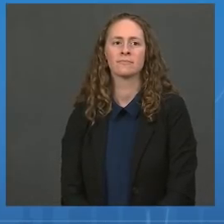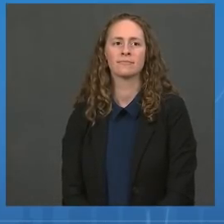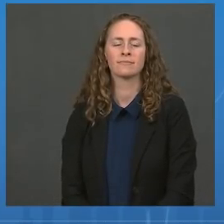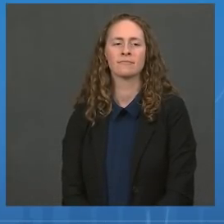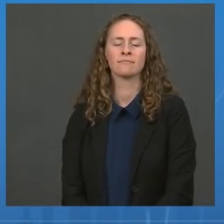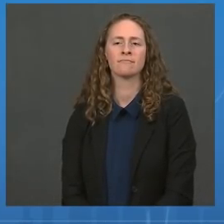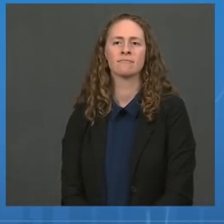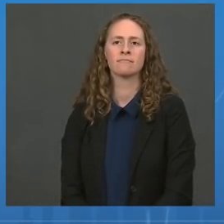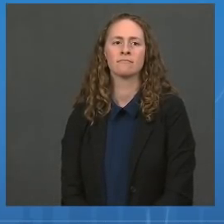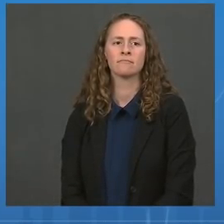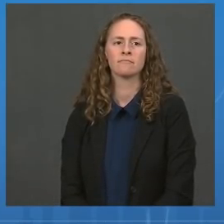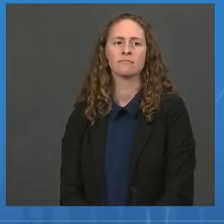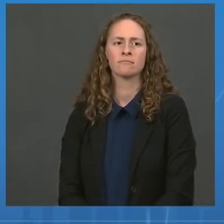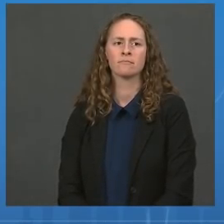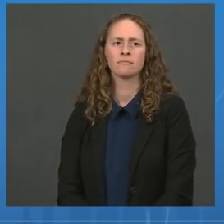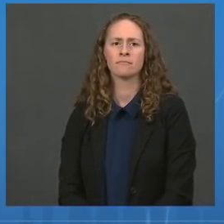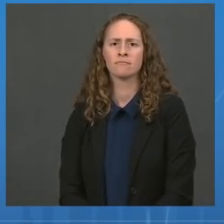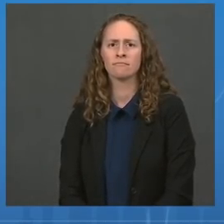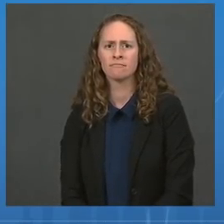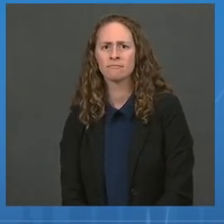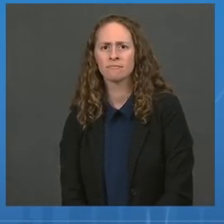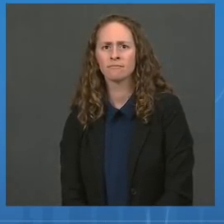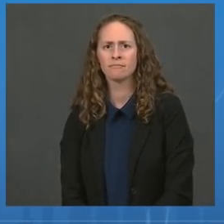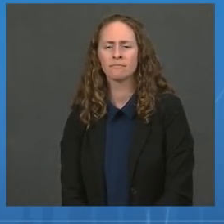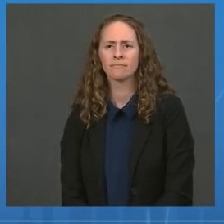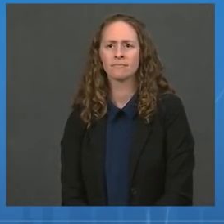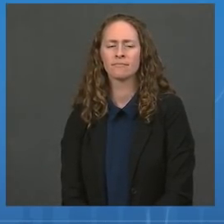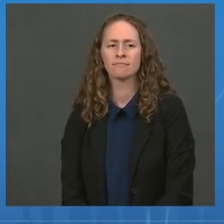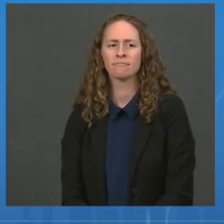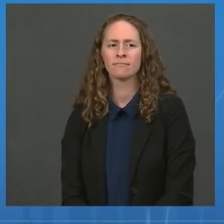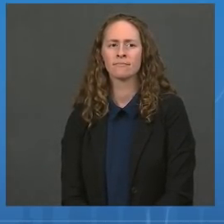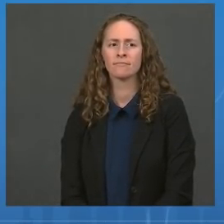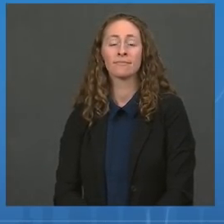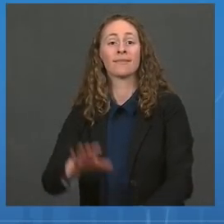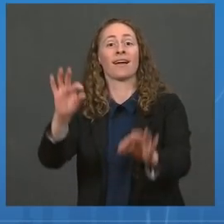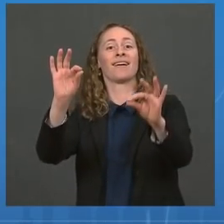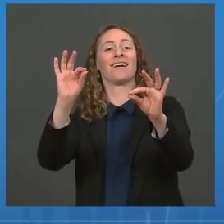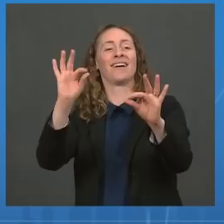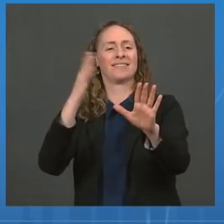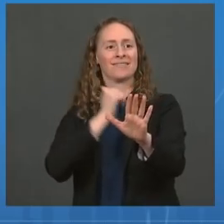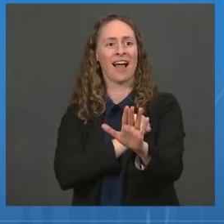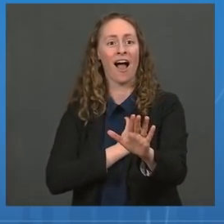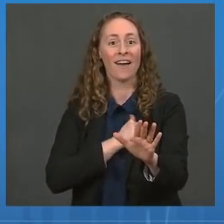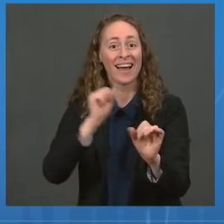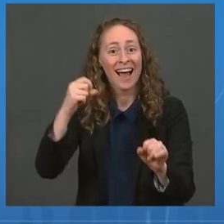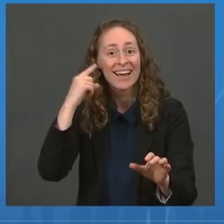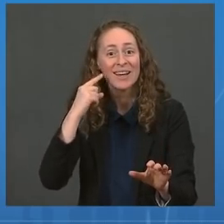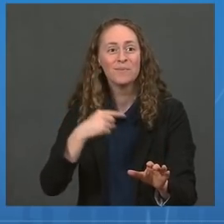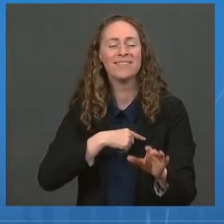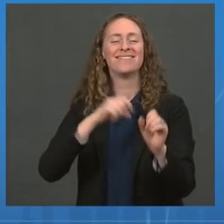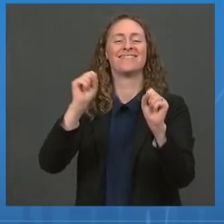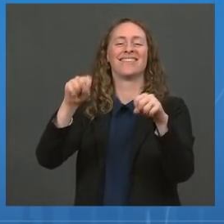Mr. Zients: Brenda? The Press: Hi. Sorry. Can you hear me now? Mr. Zients: Now we can. Yes, thank you. Moderator: Yep.